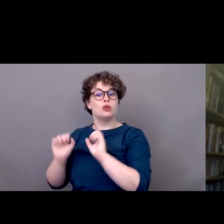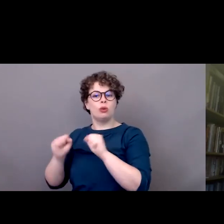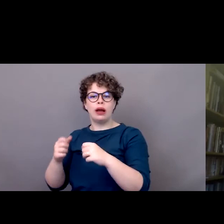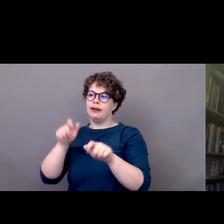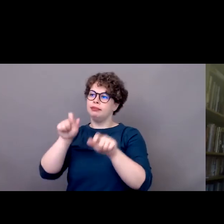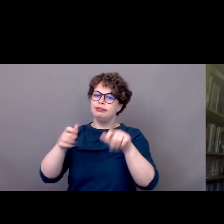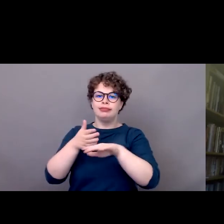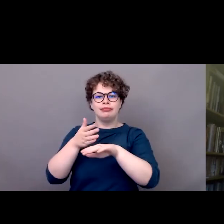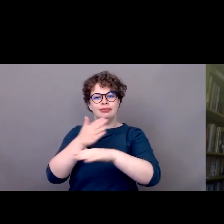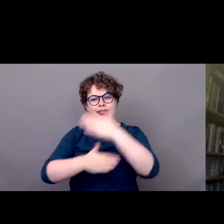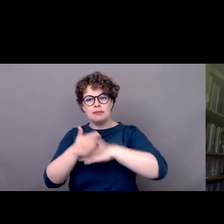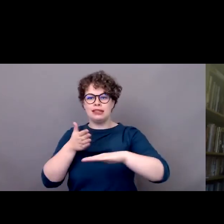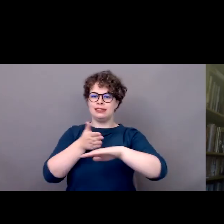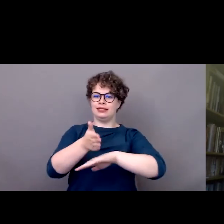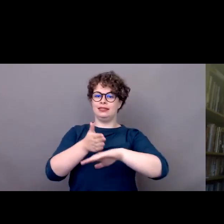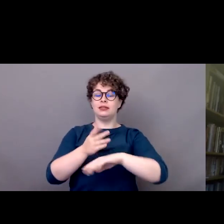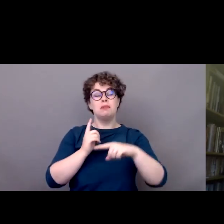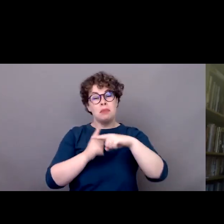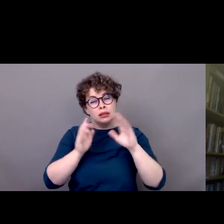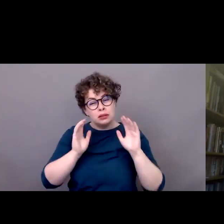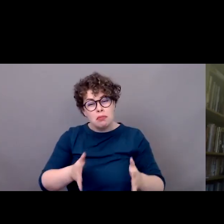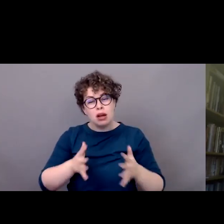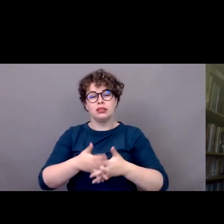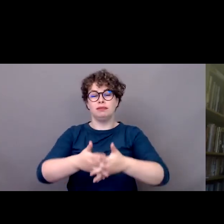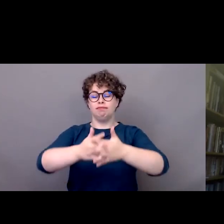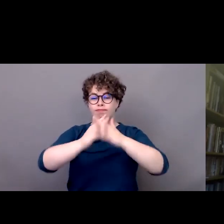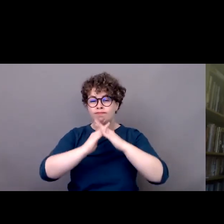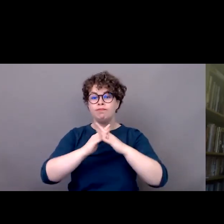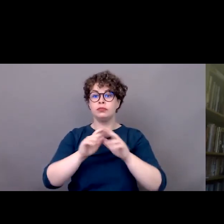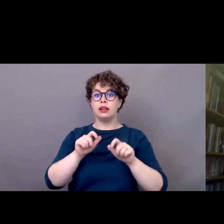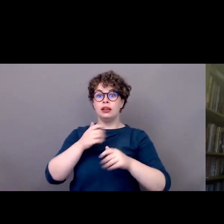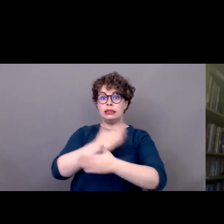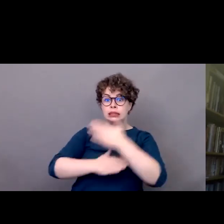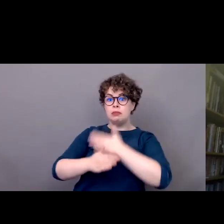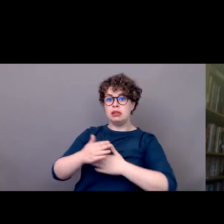feedback and complaints mechanisms are also a very good tool to gather more